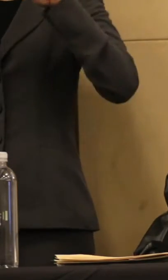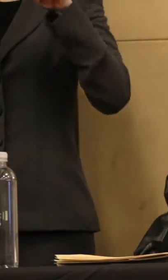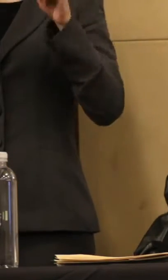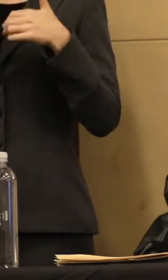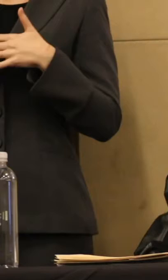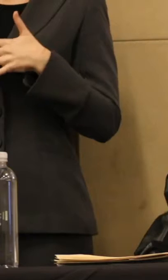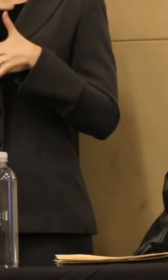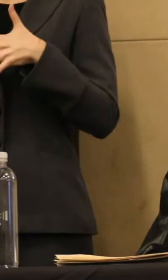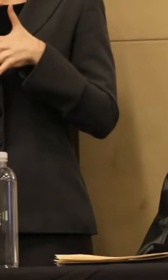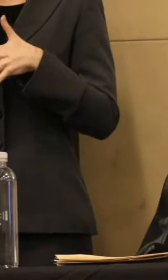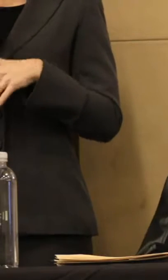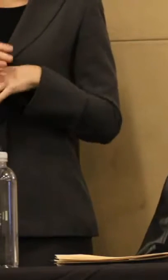employment first.